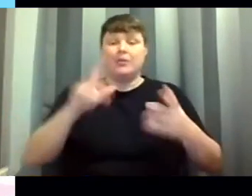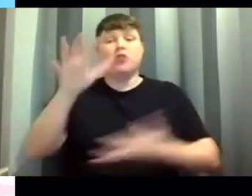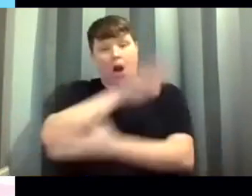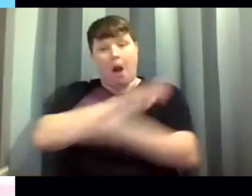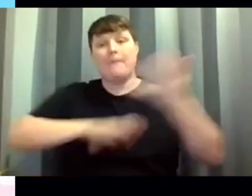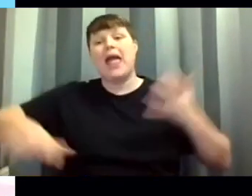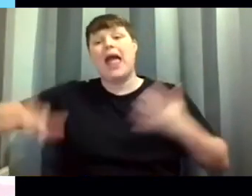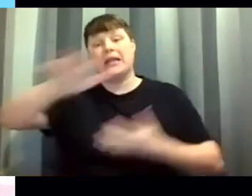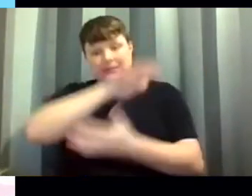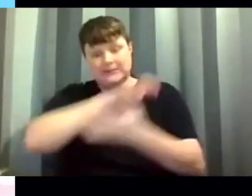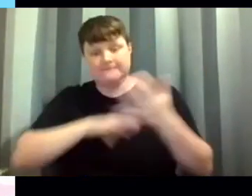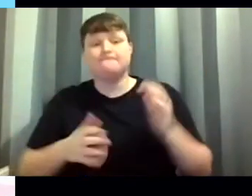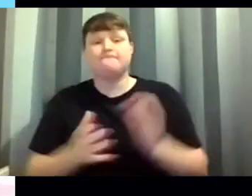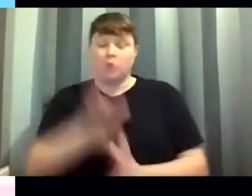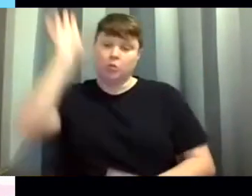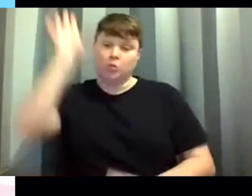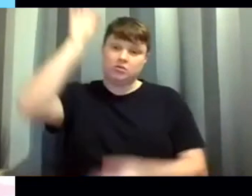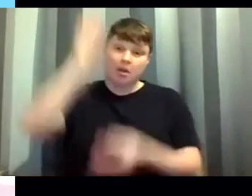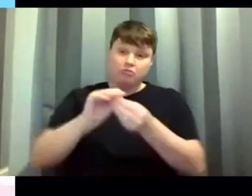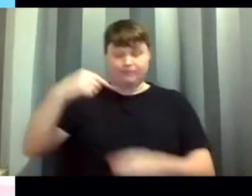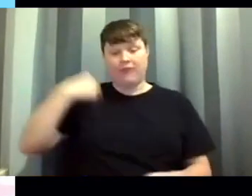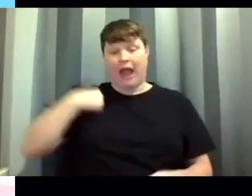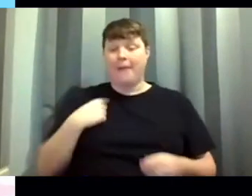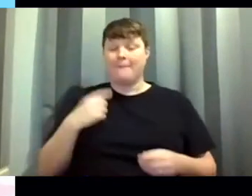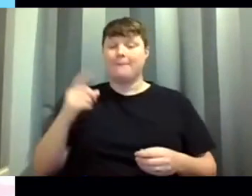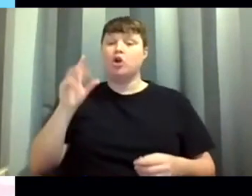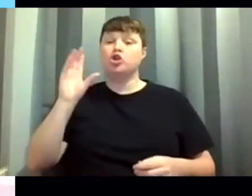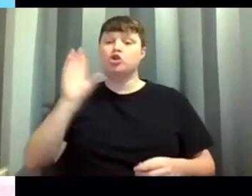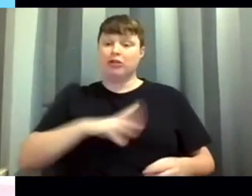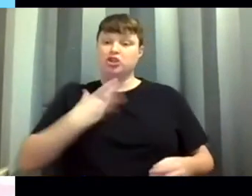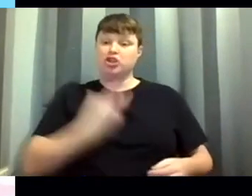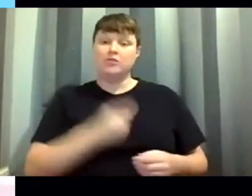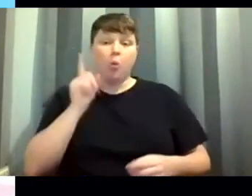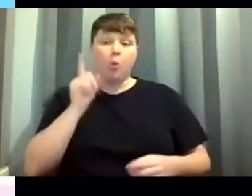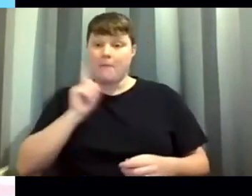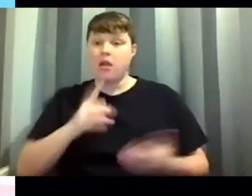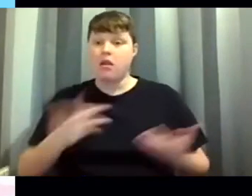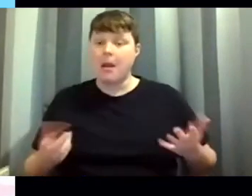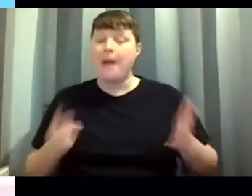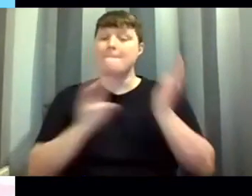Okay, to summarise then: I am a transgender woman; my name is Melissa; my pronouns are "she" in "her"; I'm